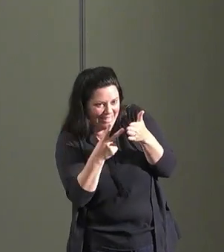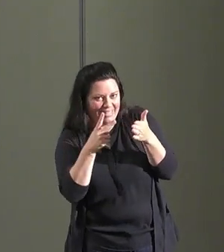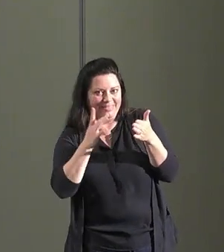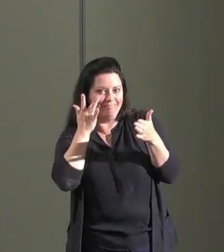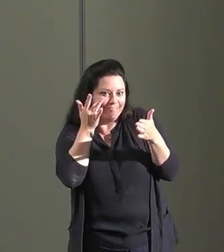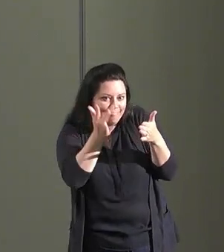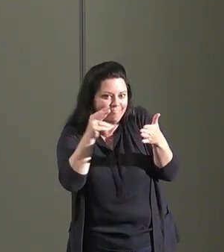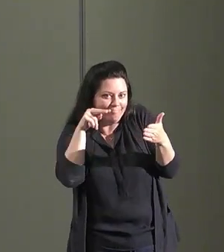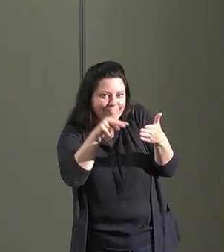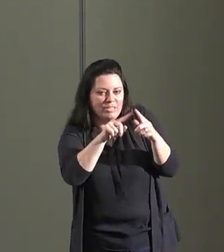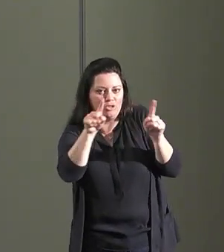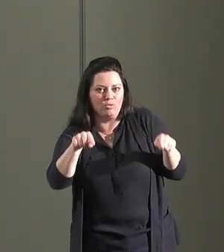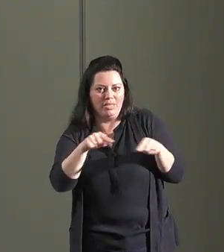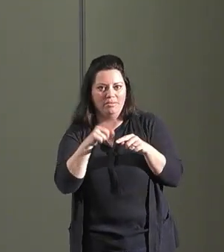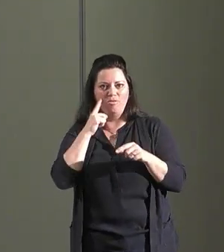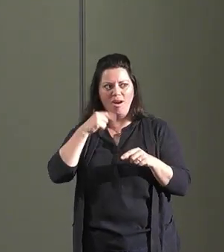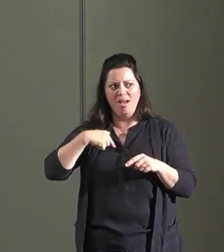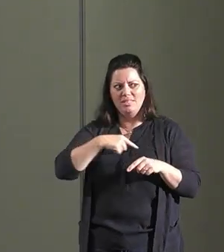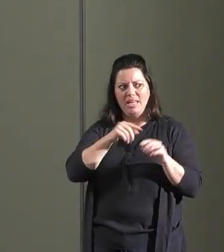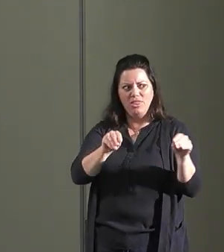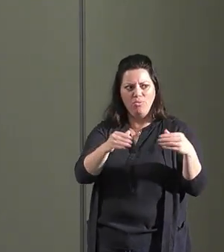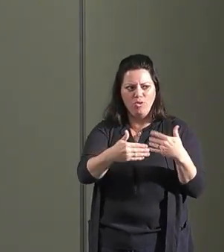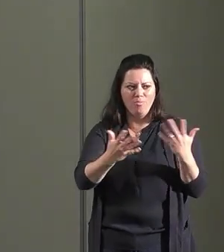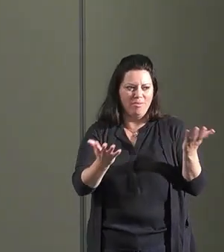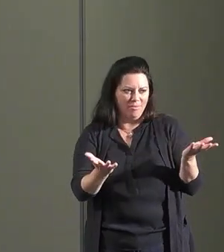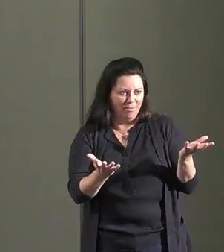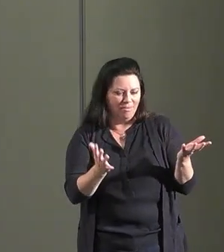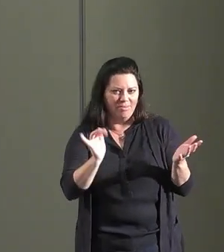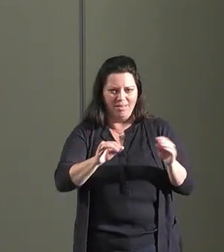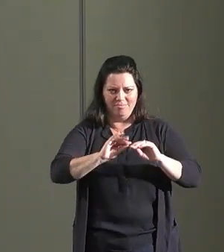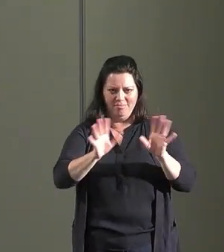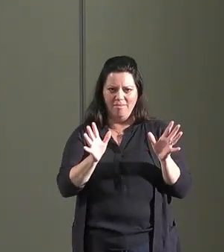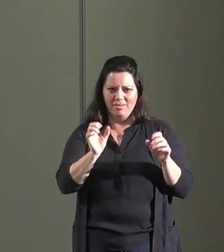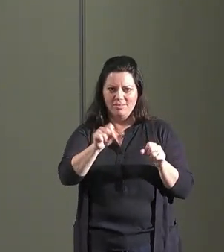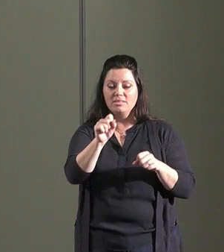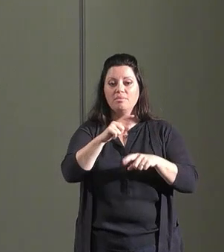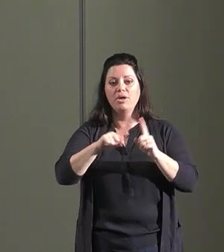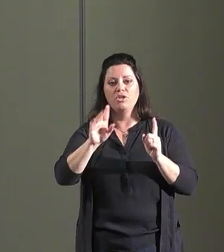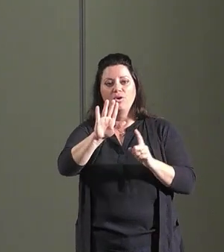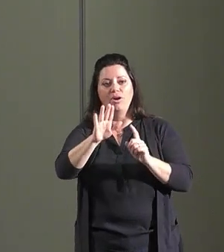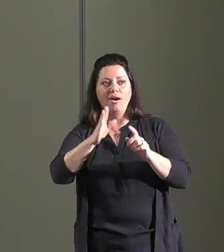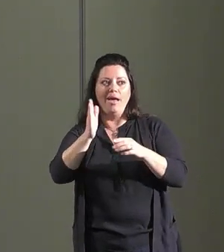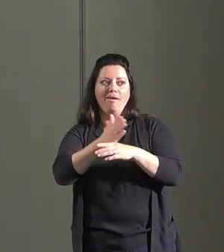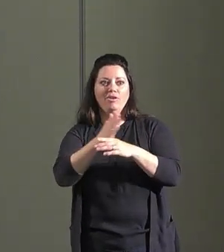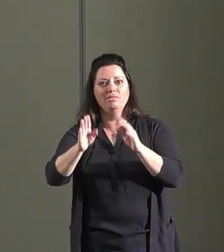that is not a counter intuitive thing. For your average developer working in corporate somewhere,